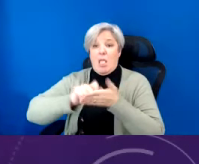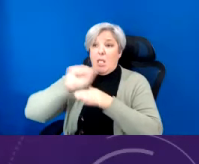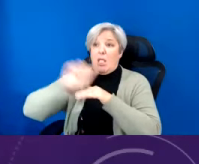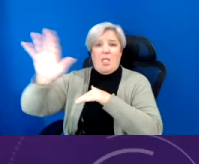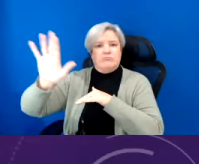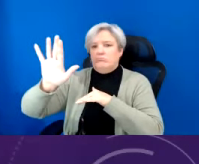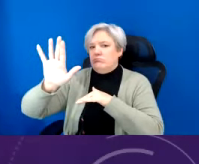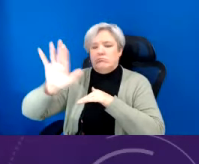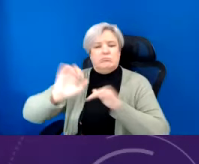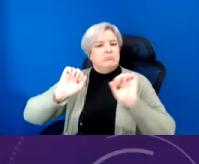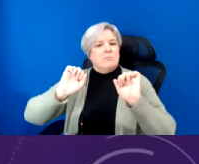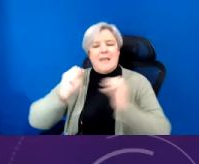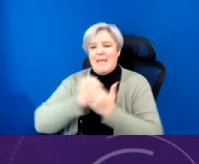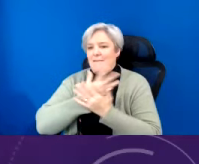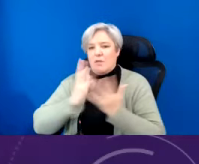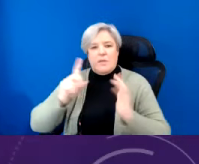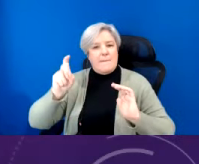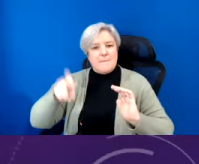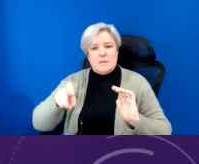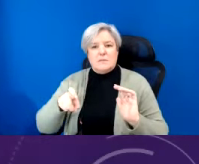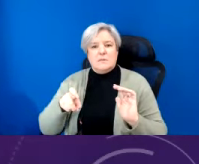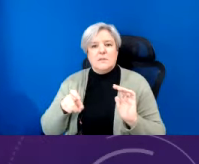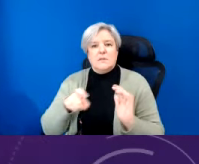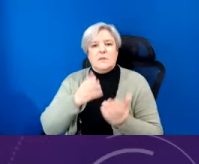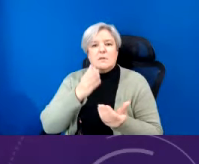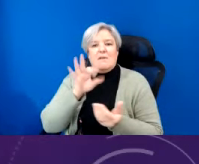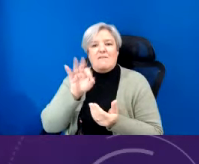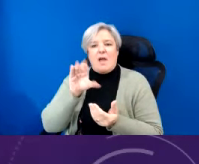So everything needs to be in the file format for Excel.